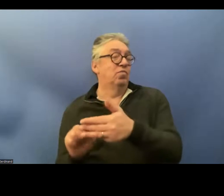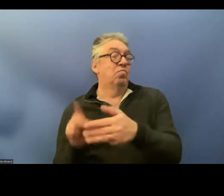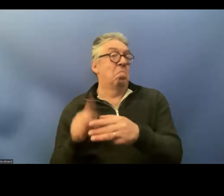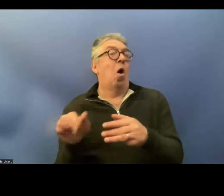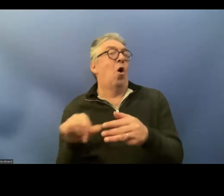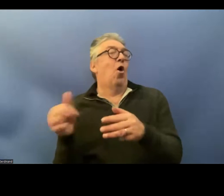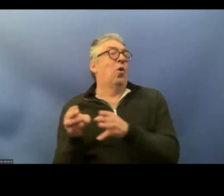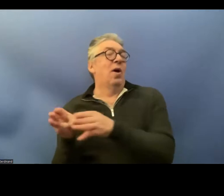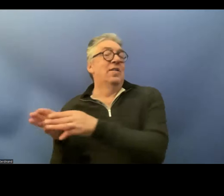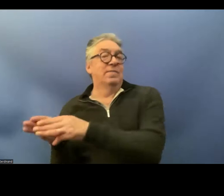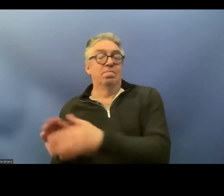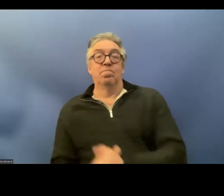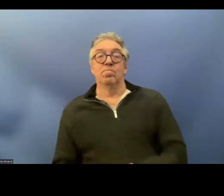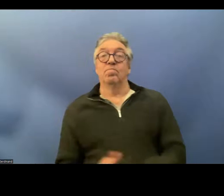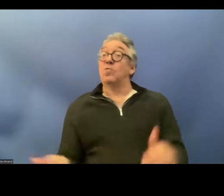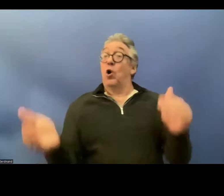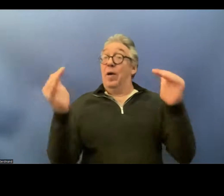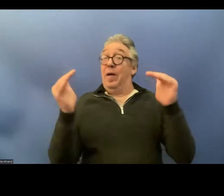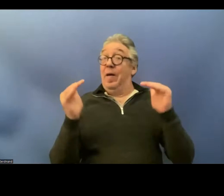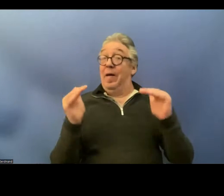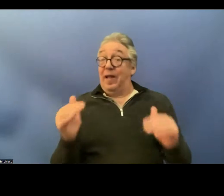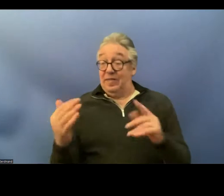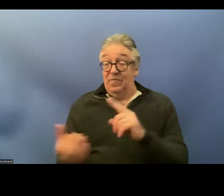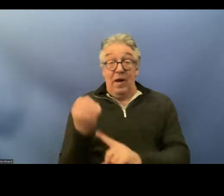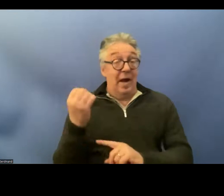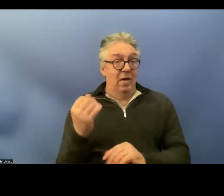The next finding is, I'd say, even more interesting.